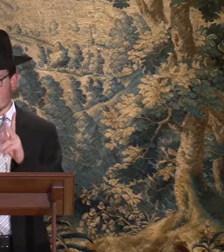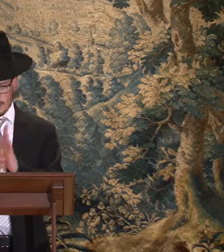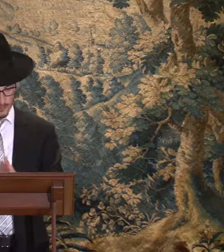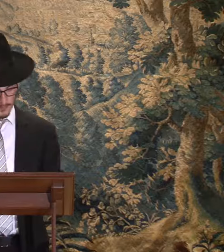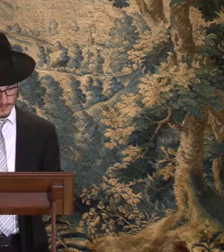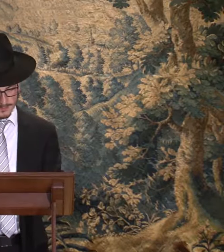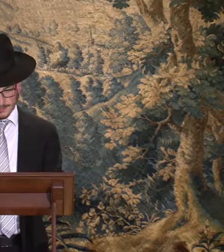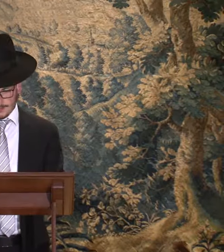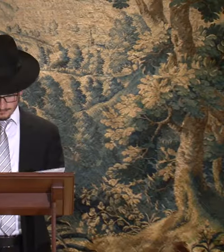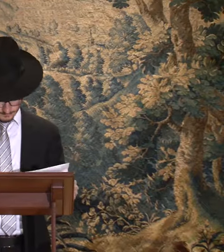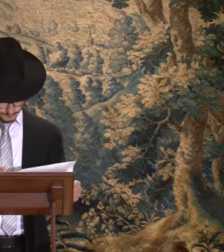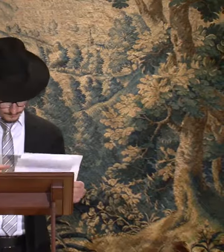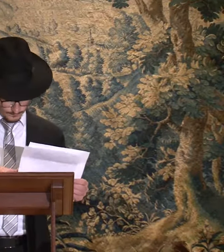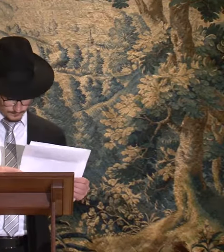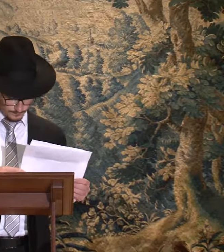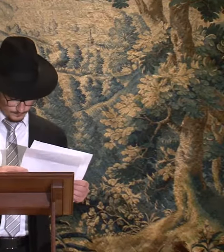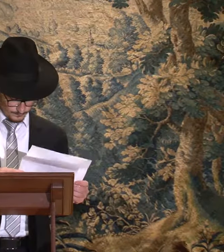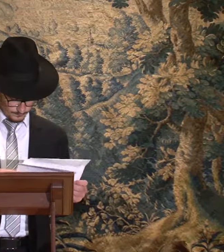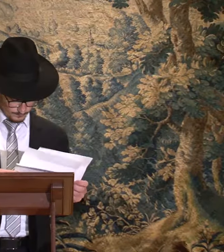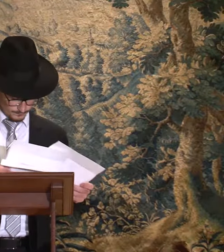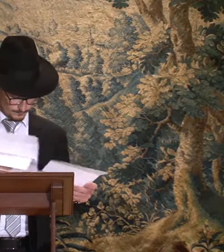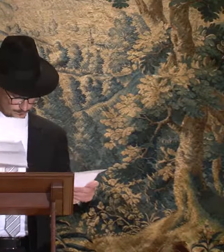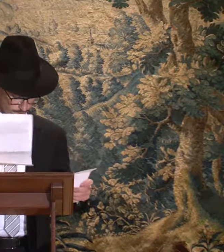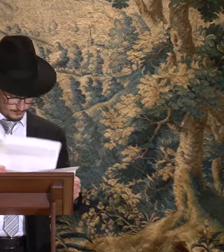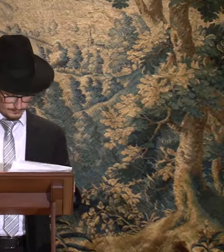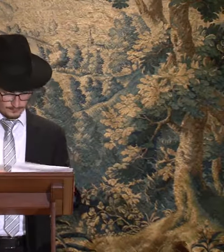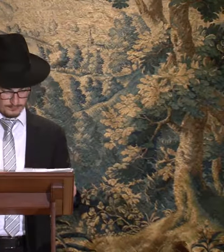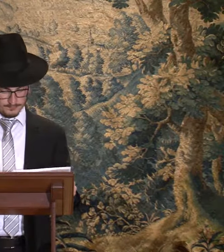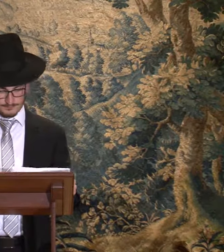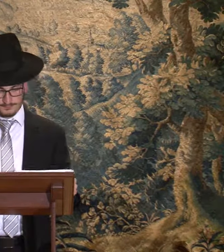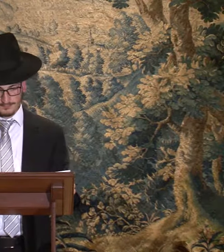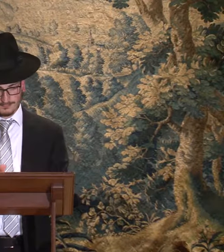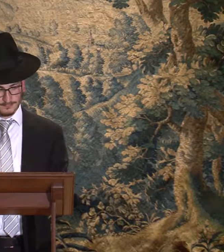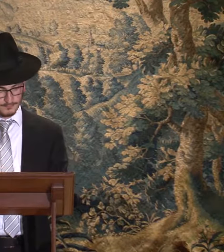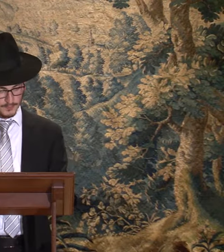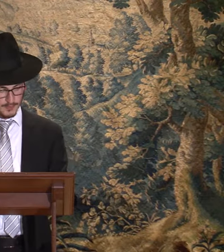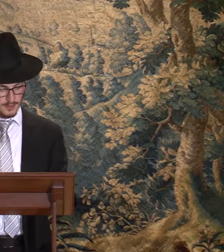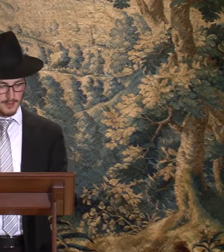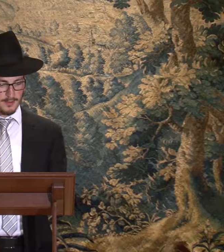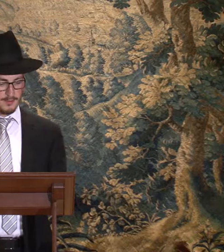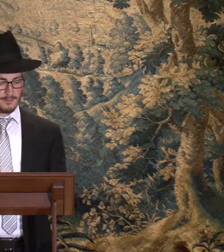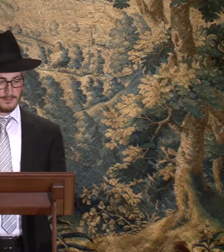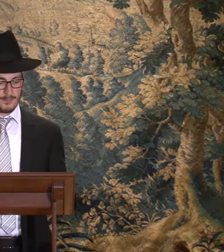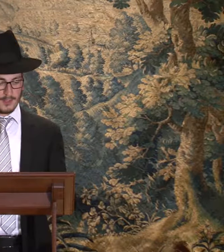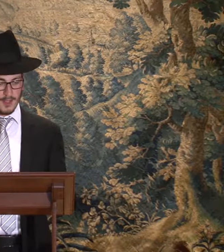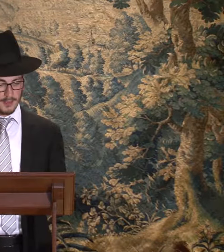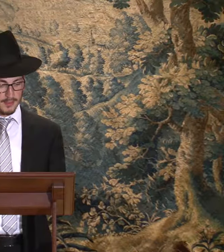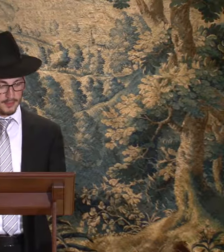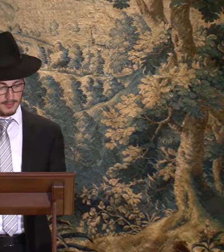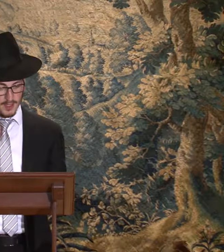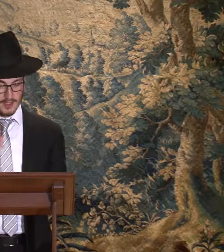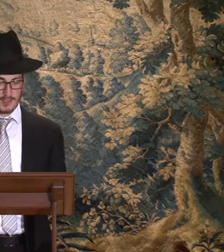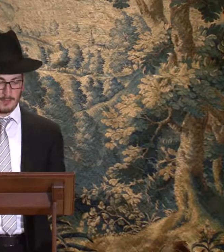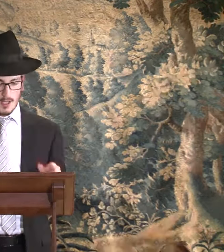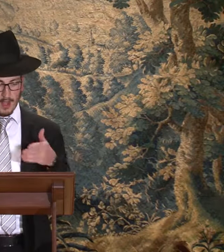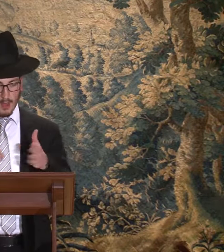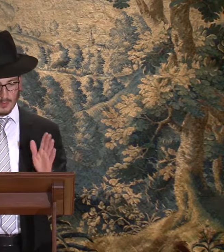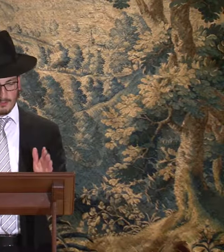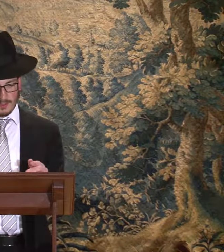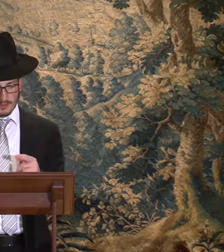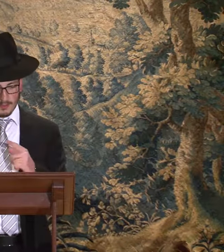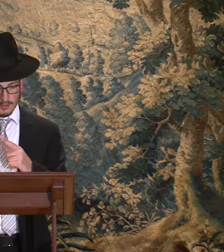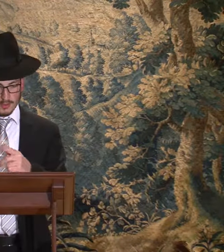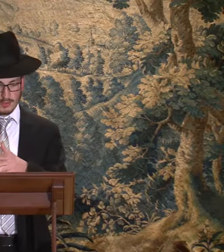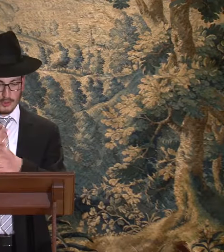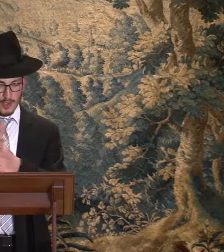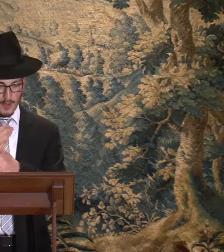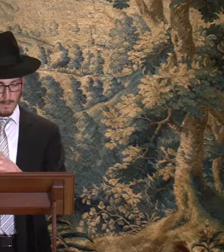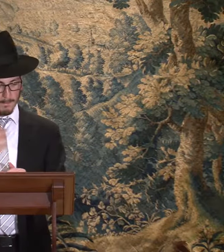much they are now able to learn from these videos. This experience allows me